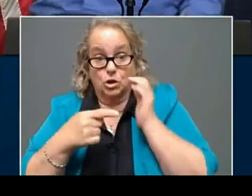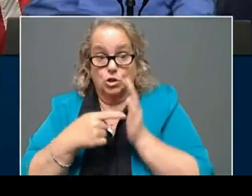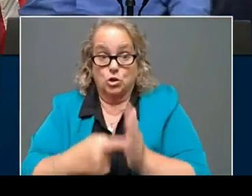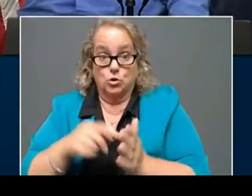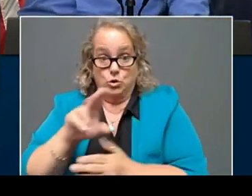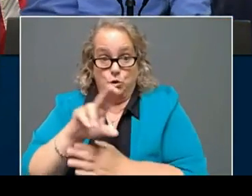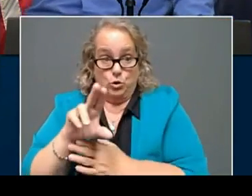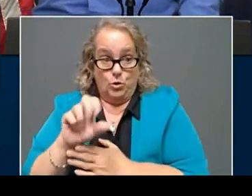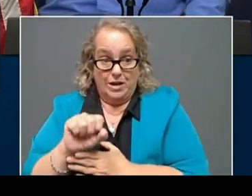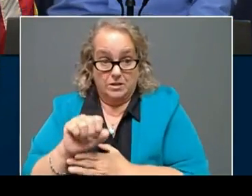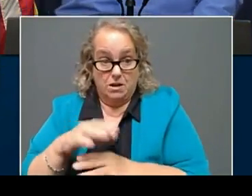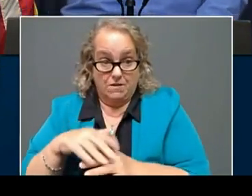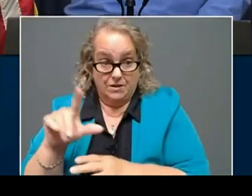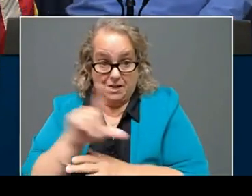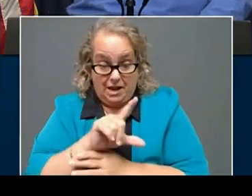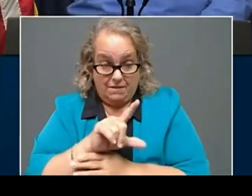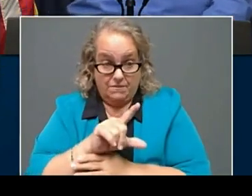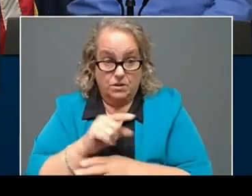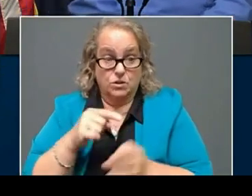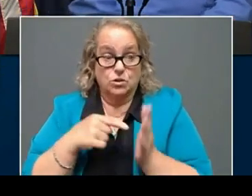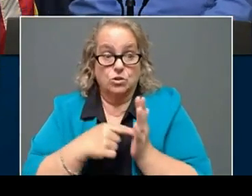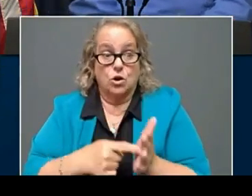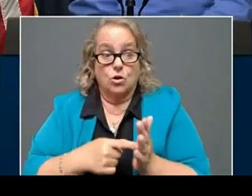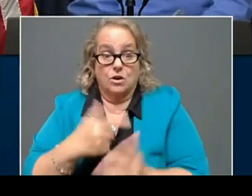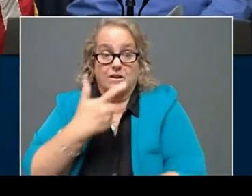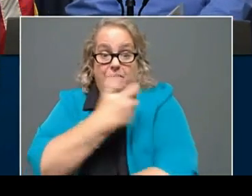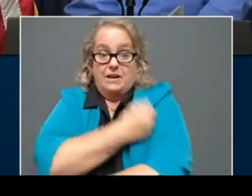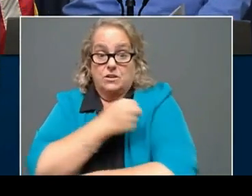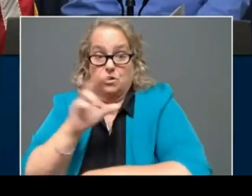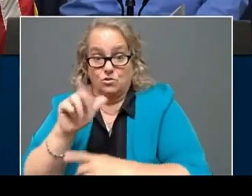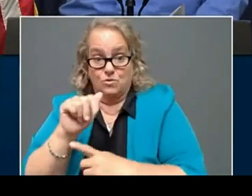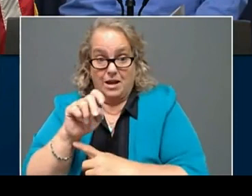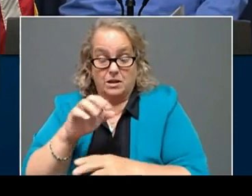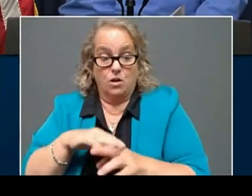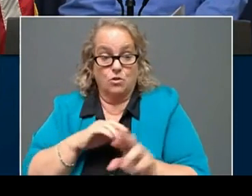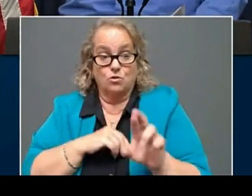left. It shows vaccination rates on the right. It shows case rates for new